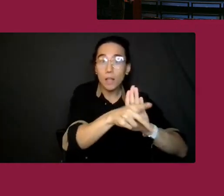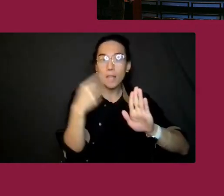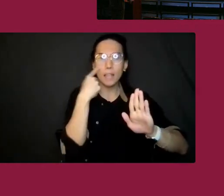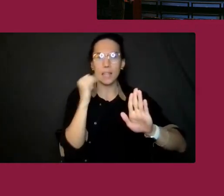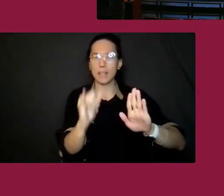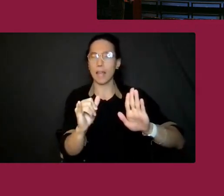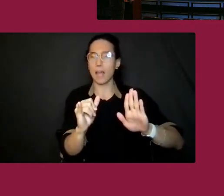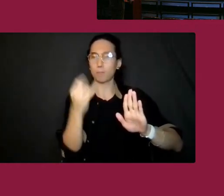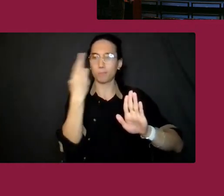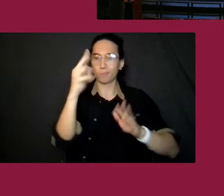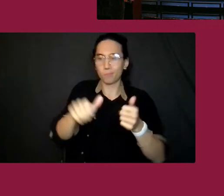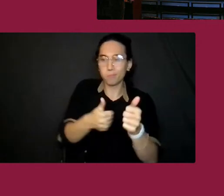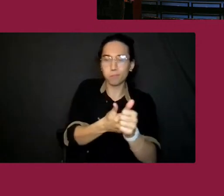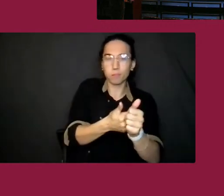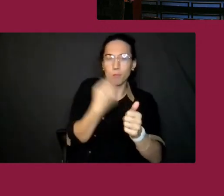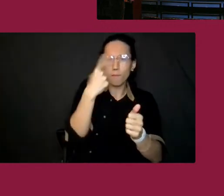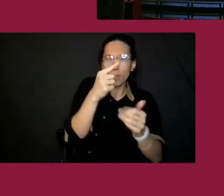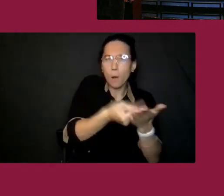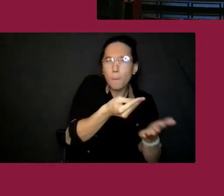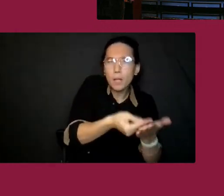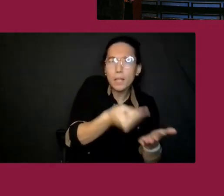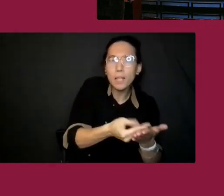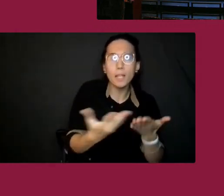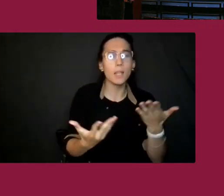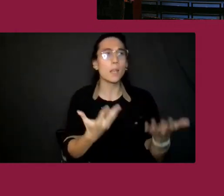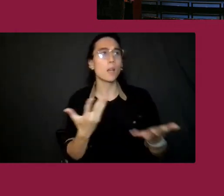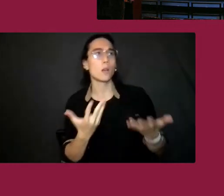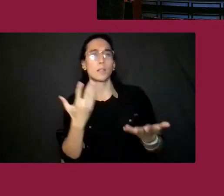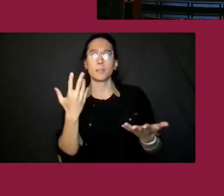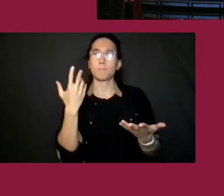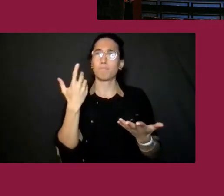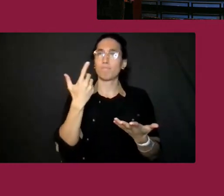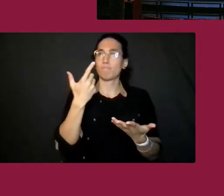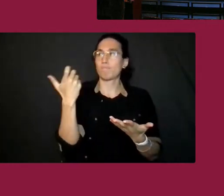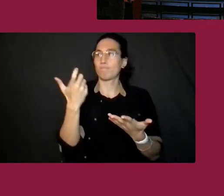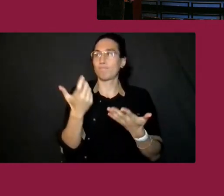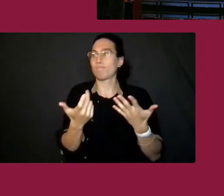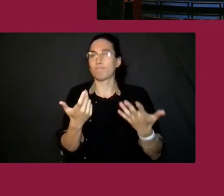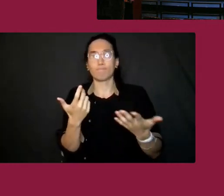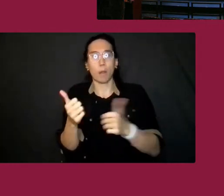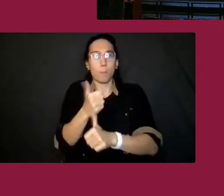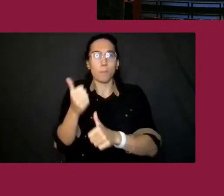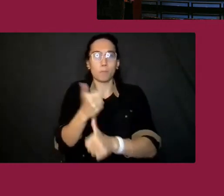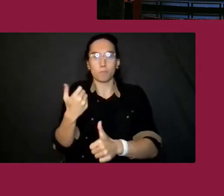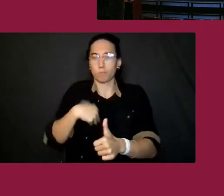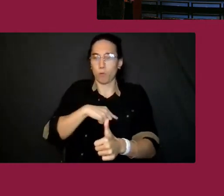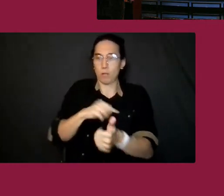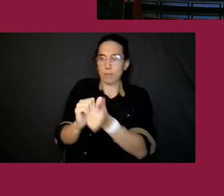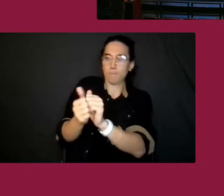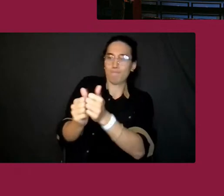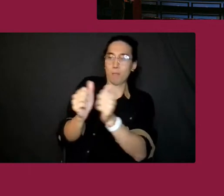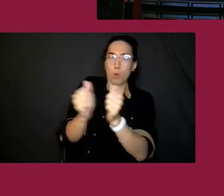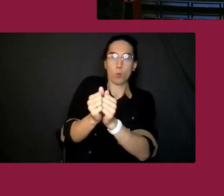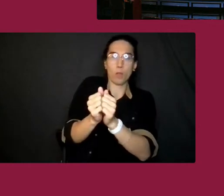or do you see it as primarily, uh, the fact that we would compete with the CSUs?